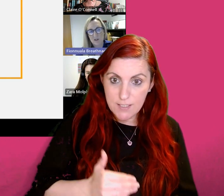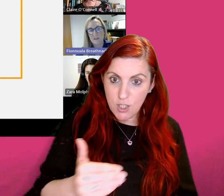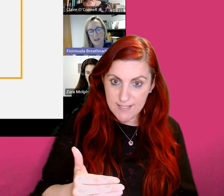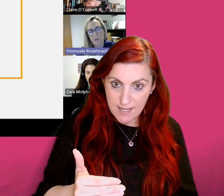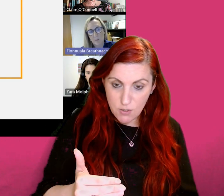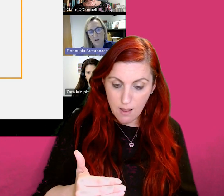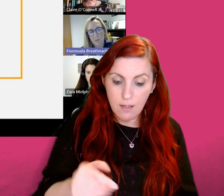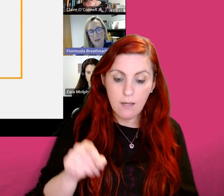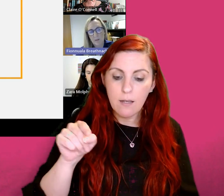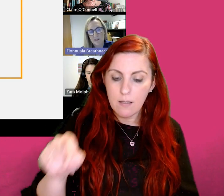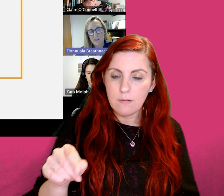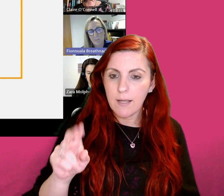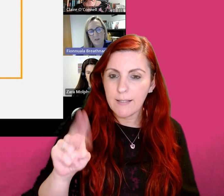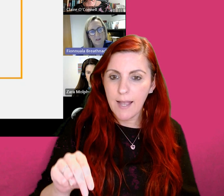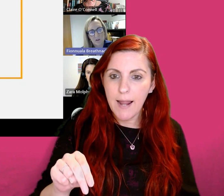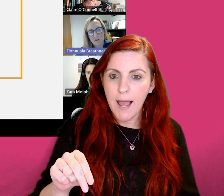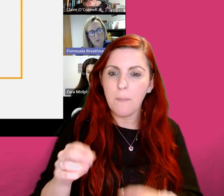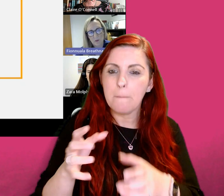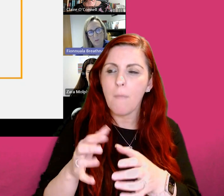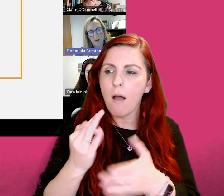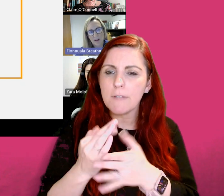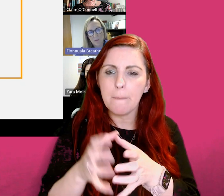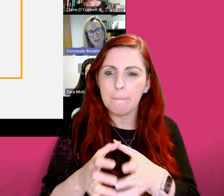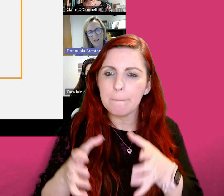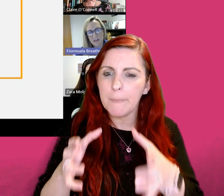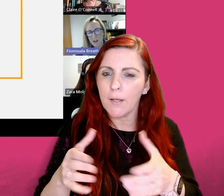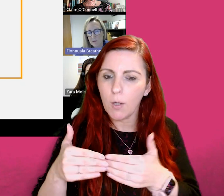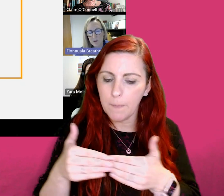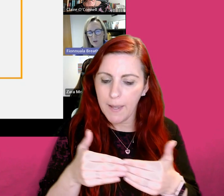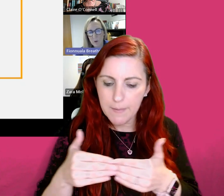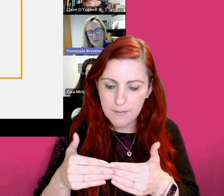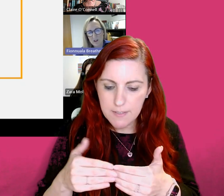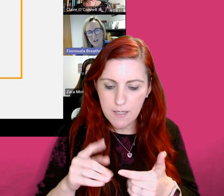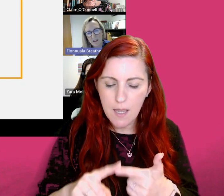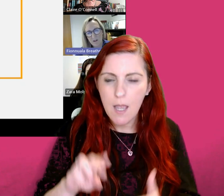patients can have bigger babies the association with preeclampsia is kind of under question and